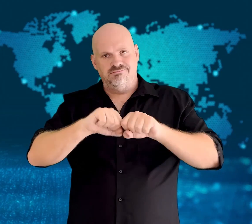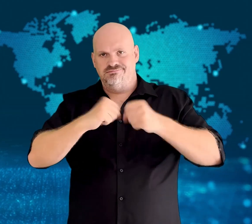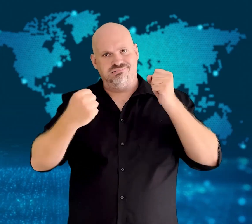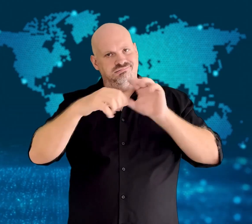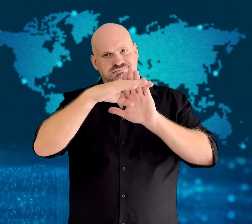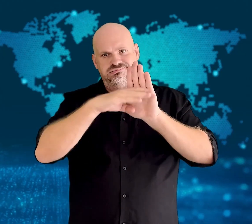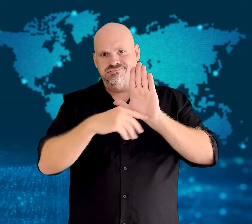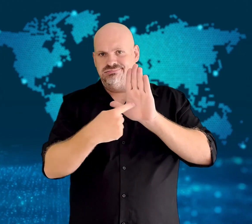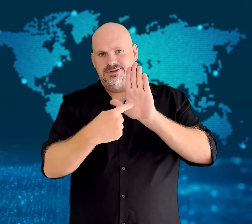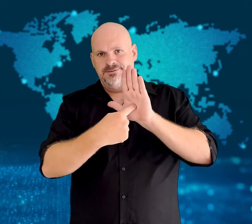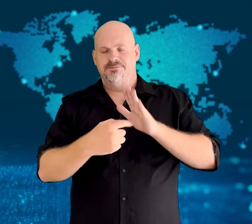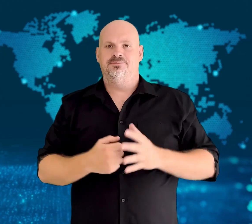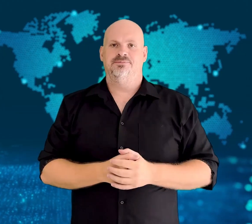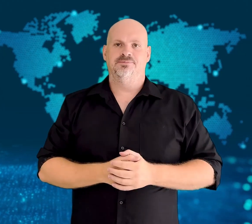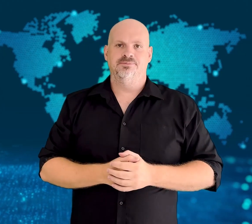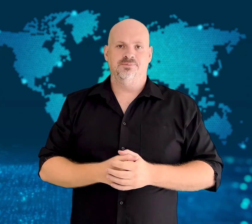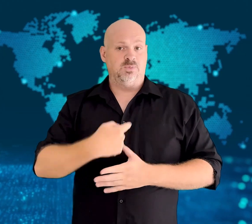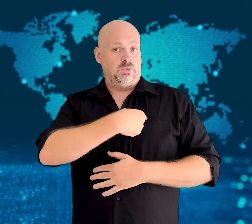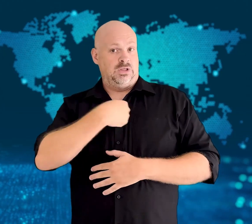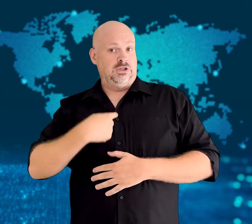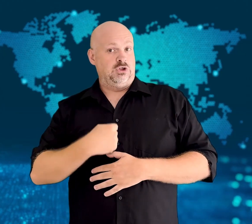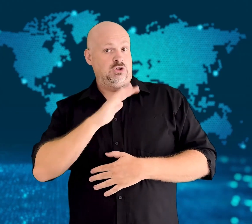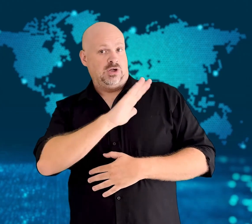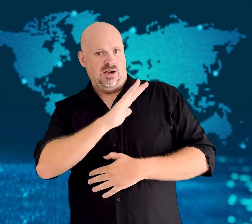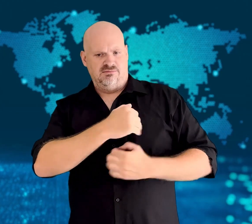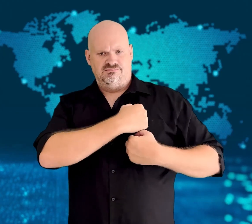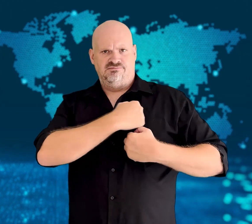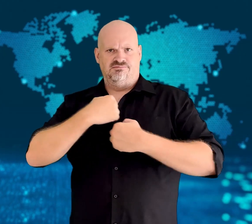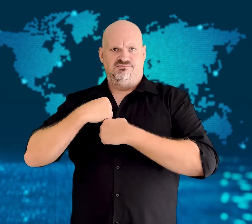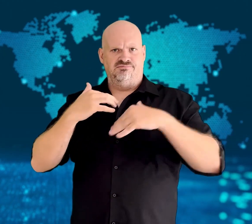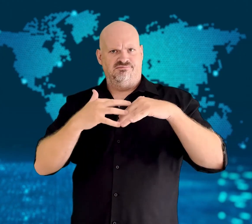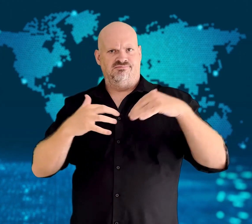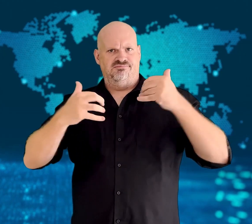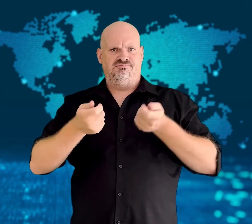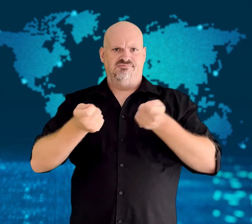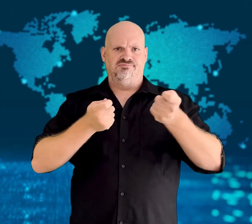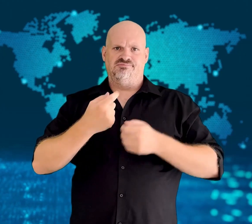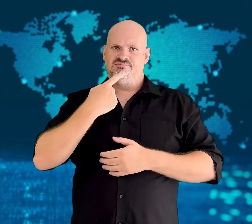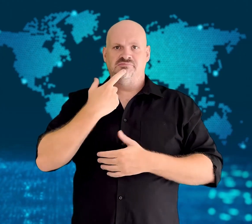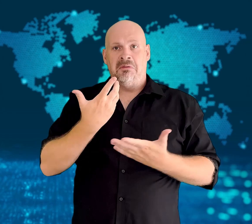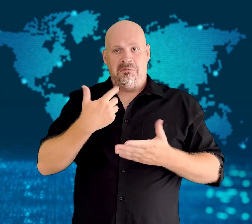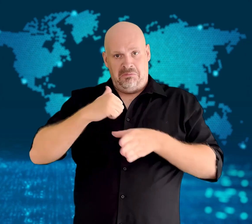in a test of the country's capability to carry out land